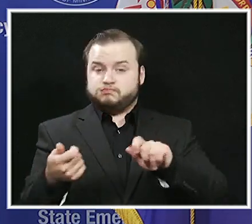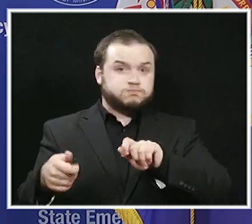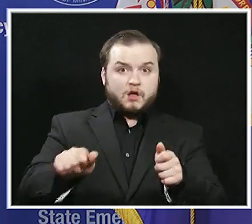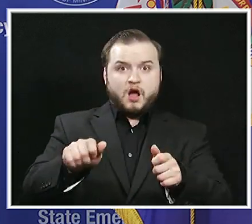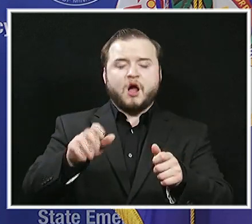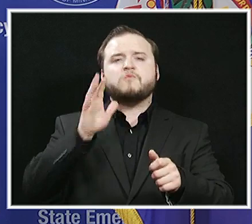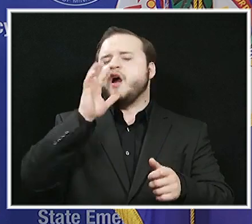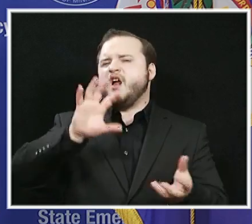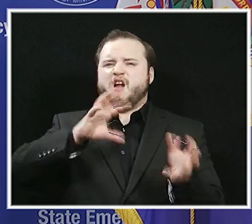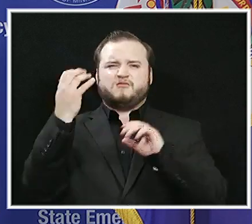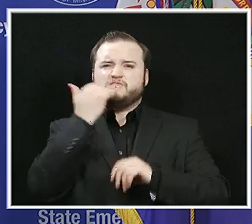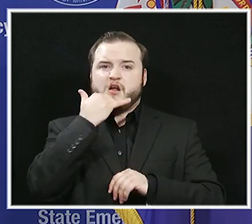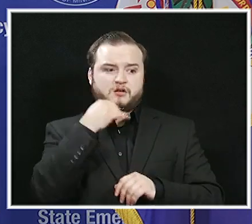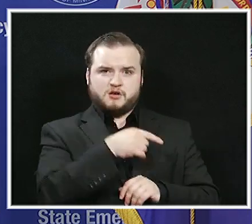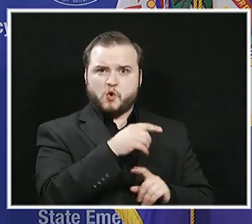data shows how much you can crank the dial.